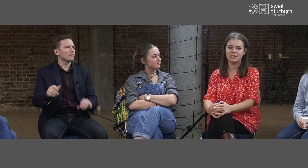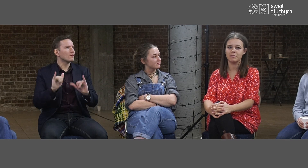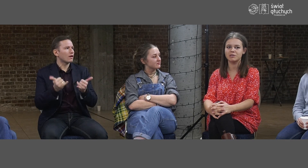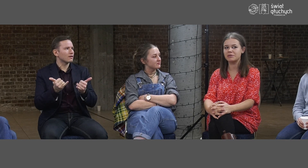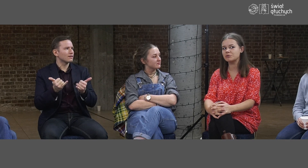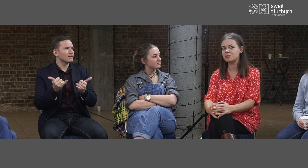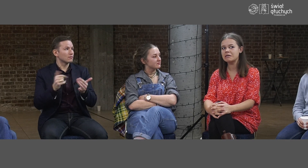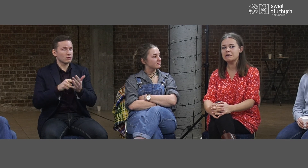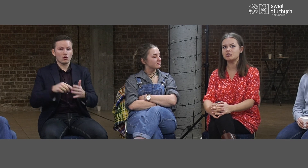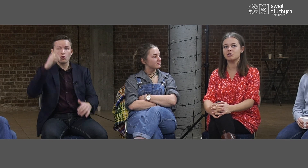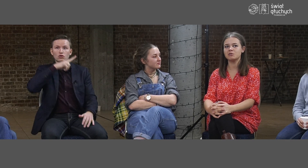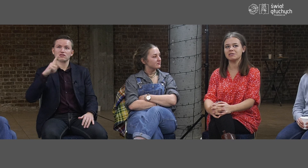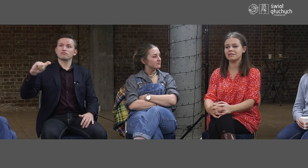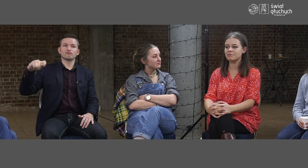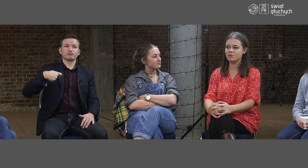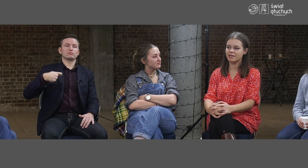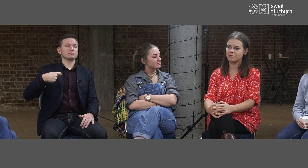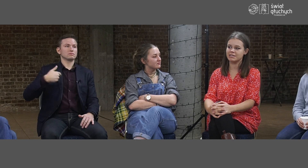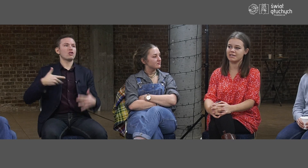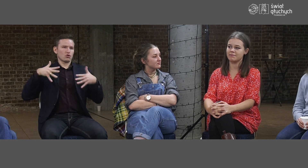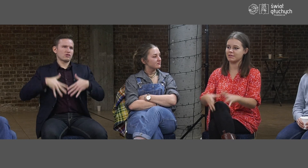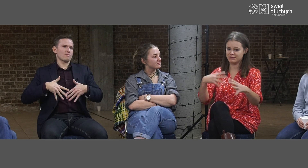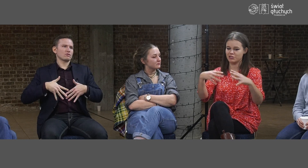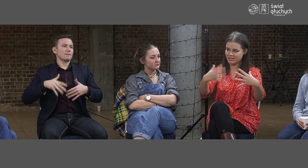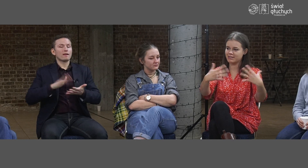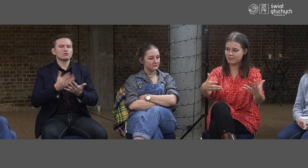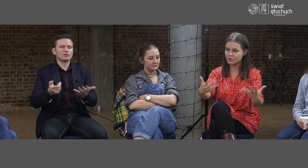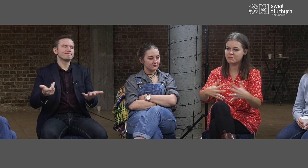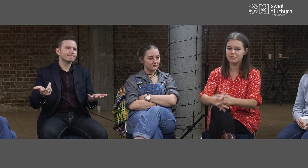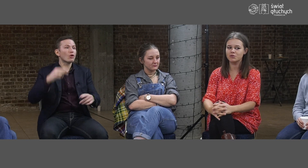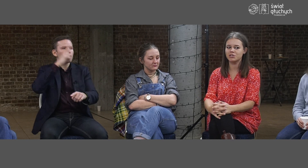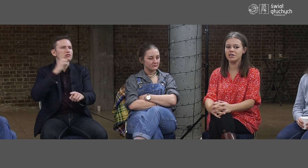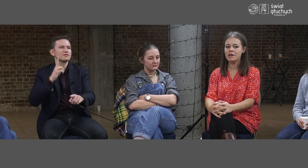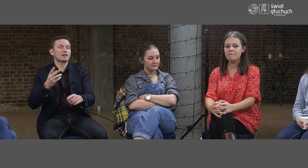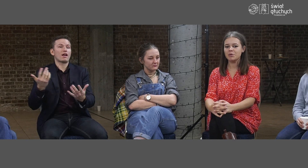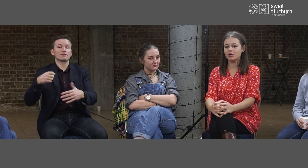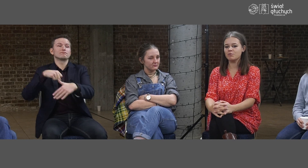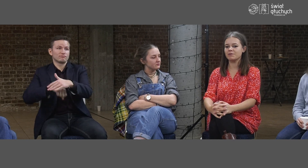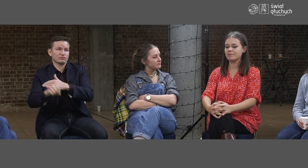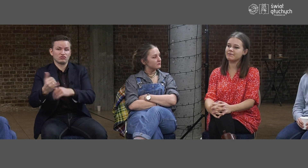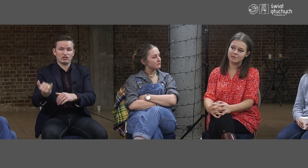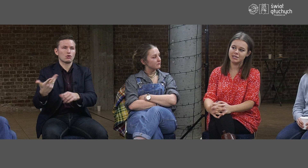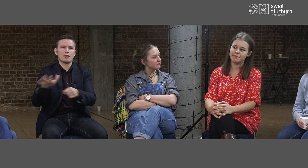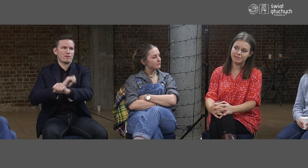For example, if a parent does not accept the child's disability, they probably use a medical term.